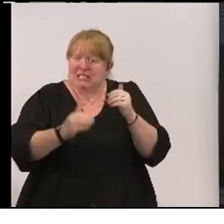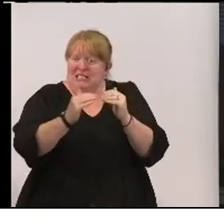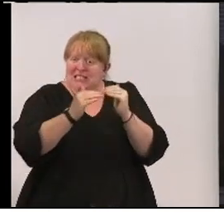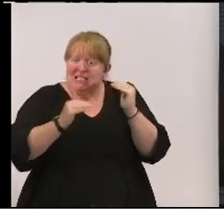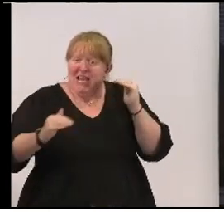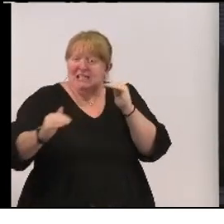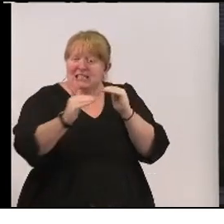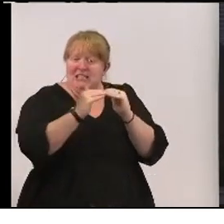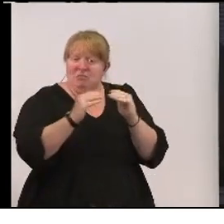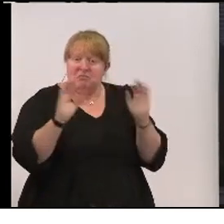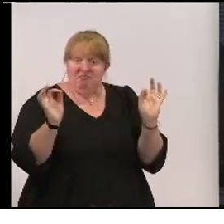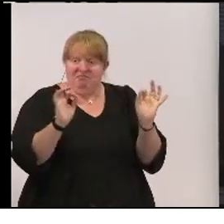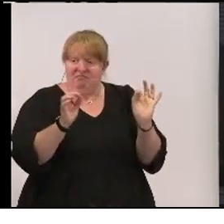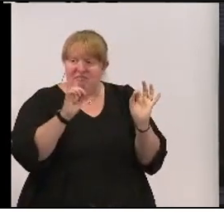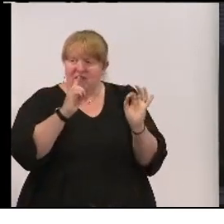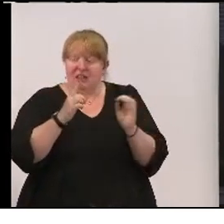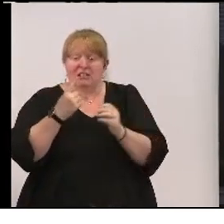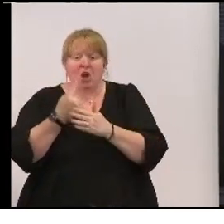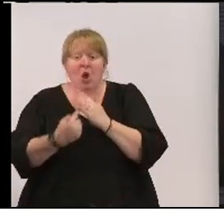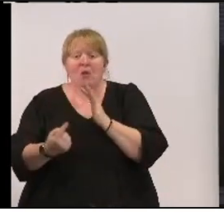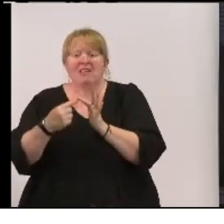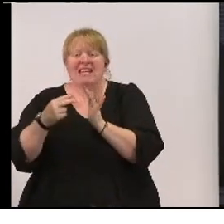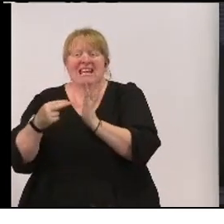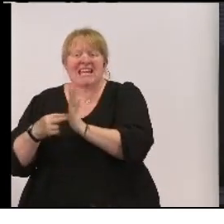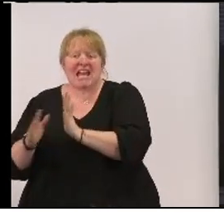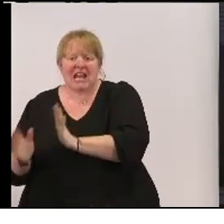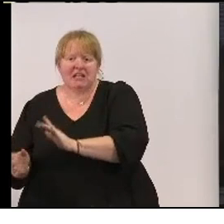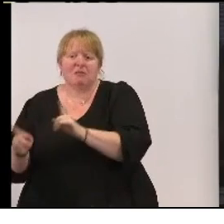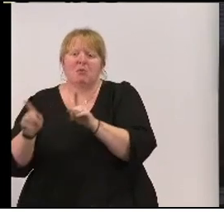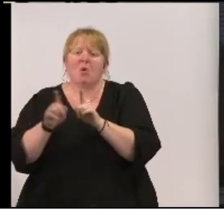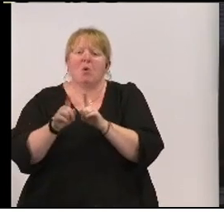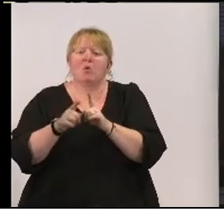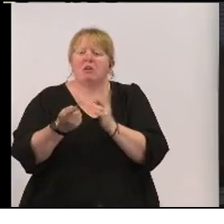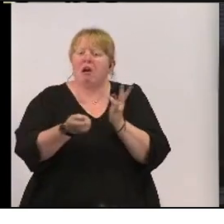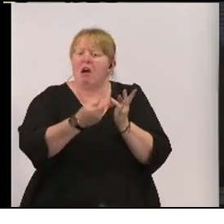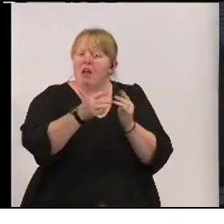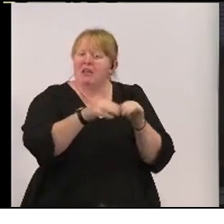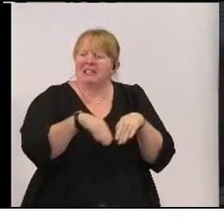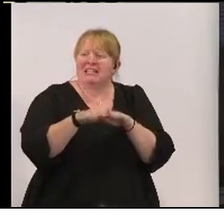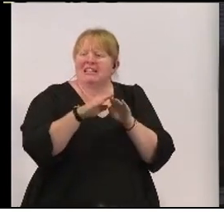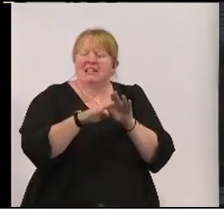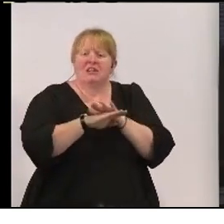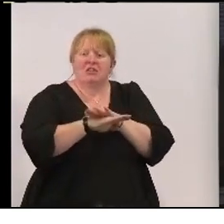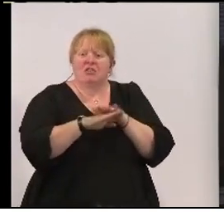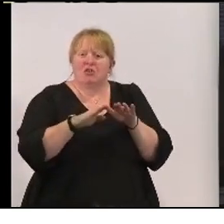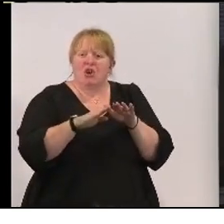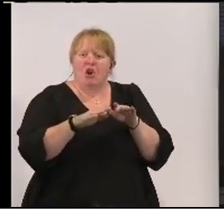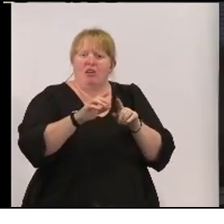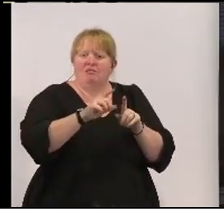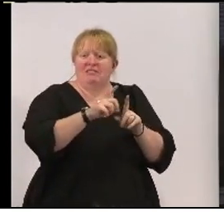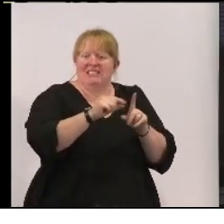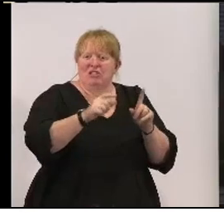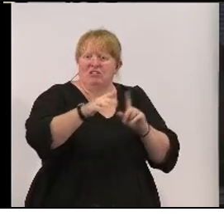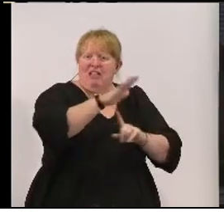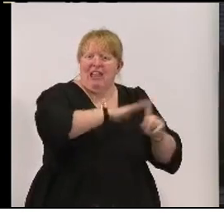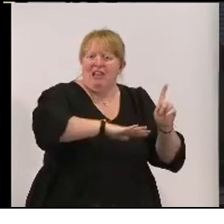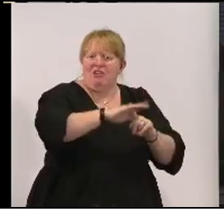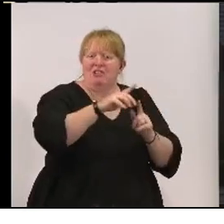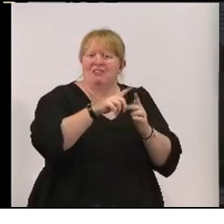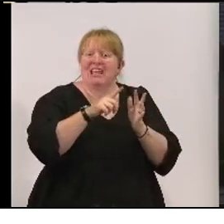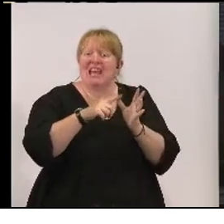This is not only for the EN but also for other standards, non digital areas of the EAA meaning